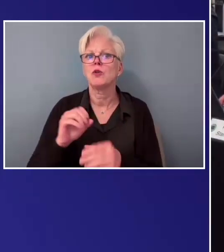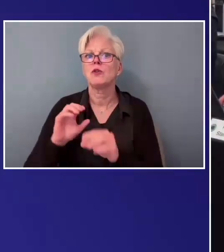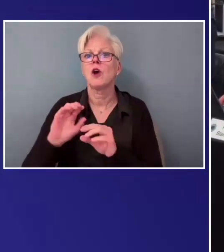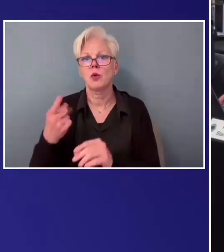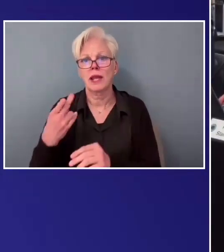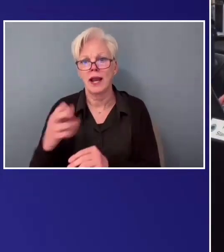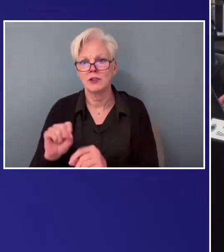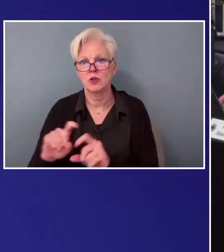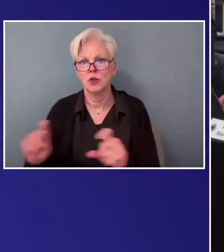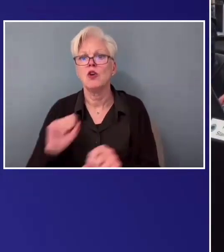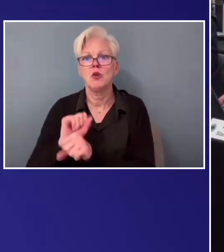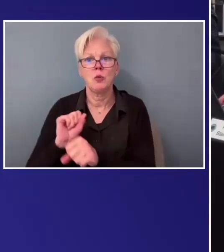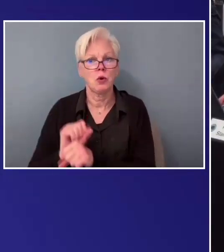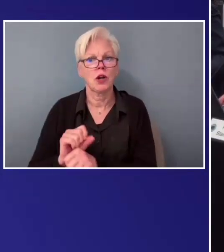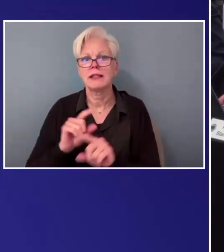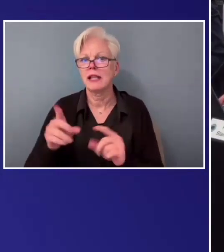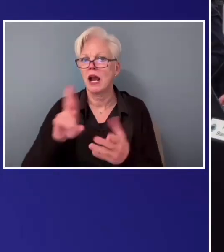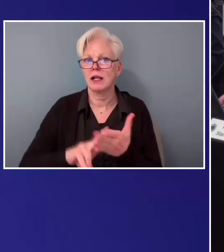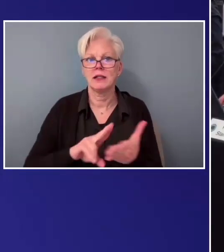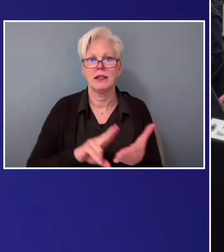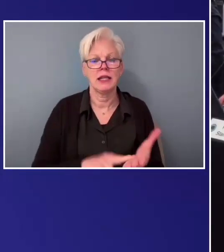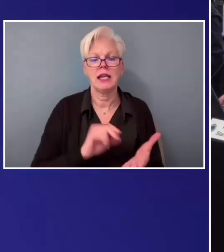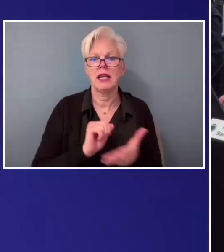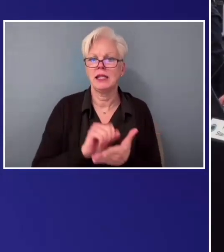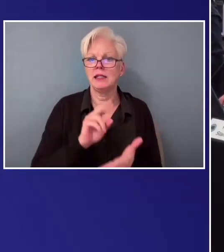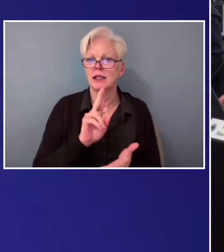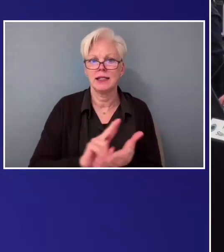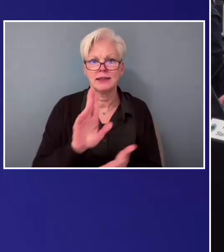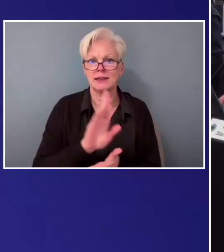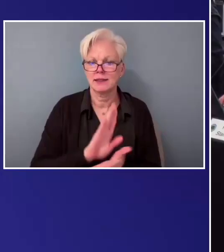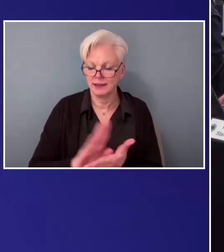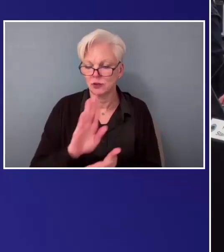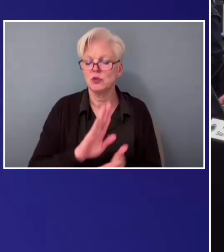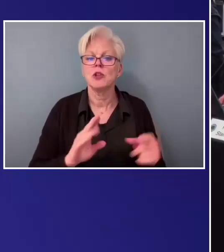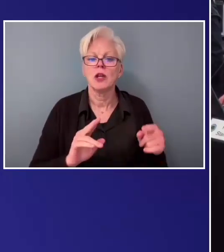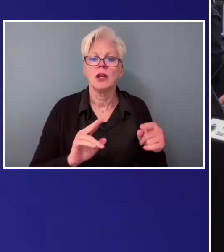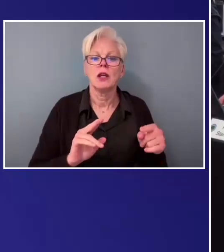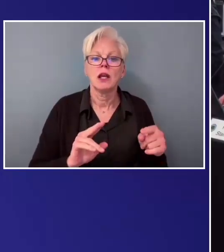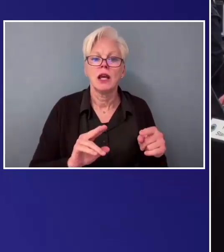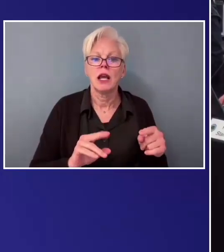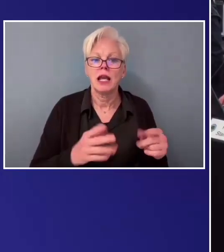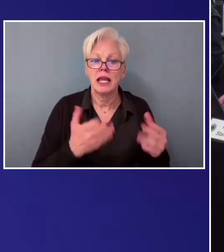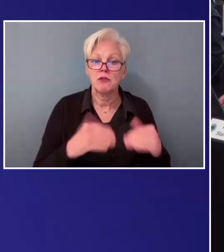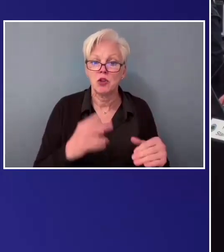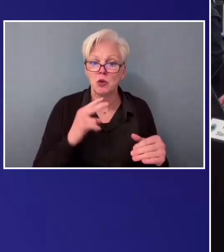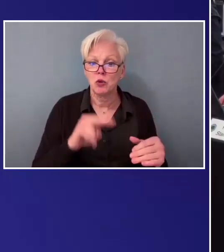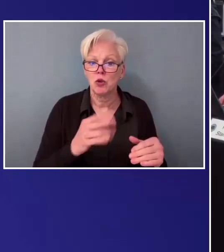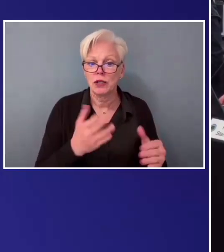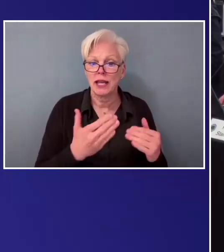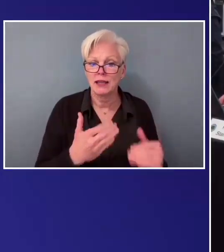If you go down to the comparable definition in two for graduate programs worked and is not part of that sentence,